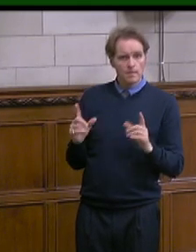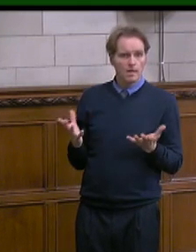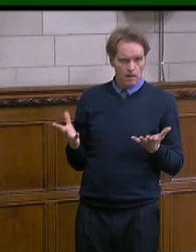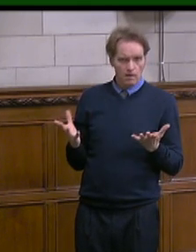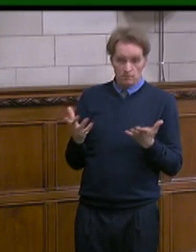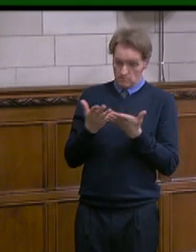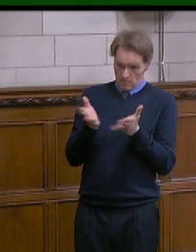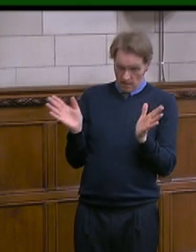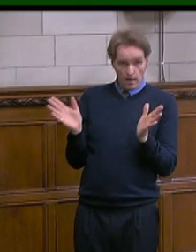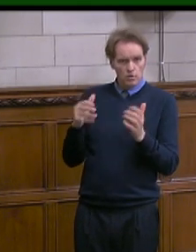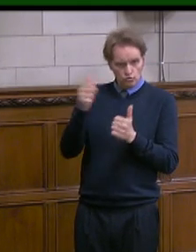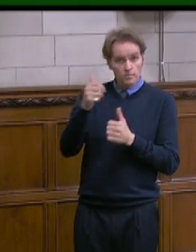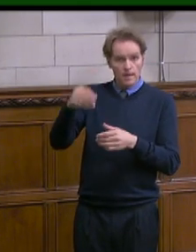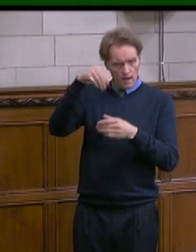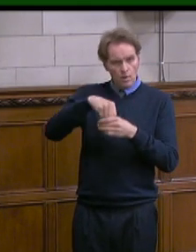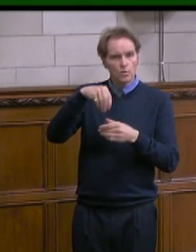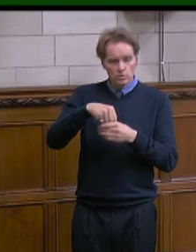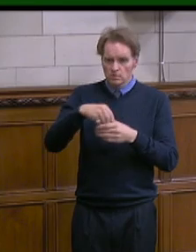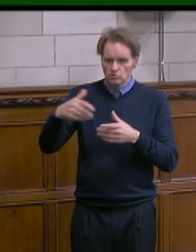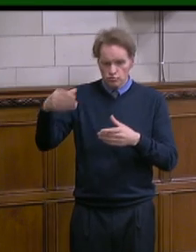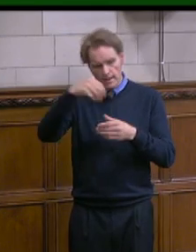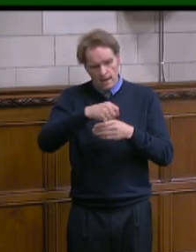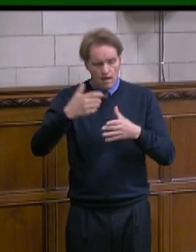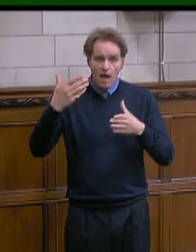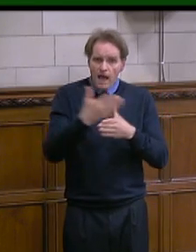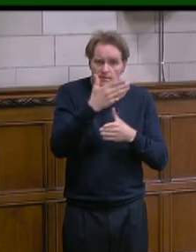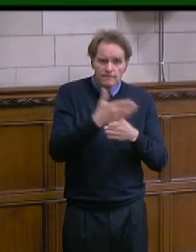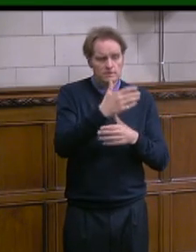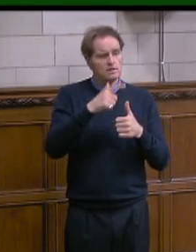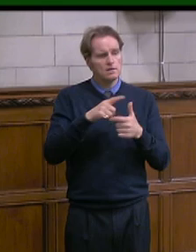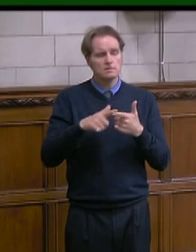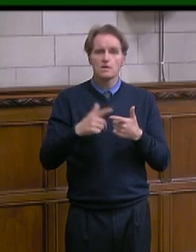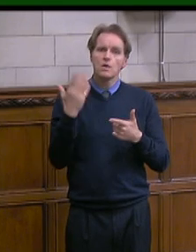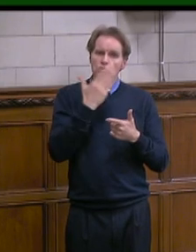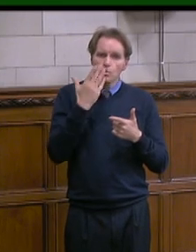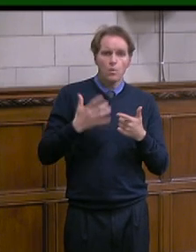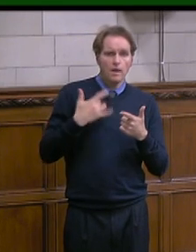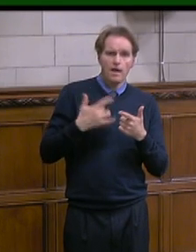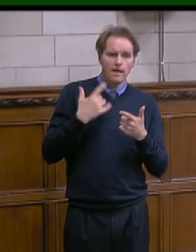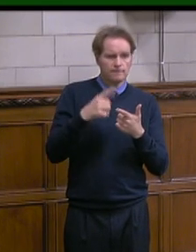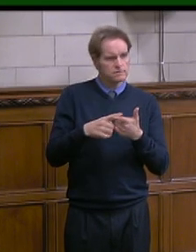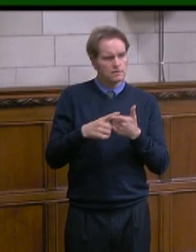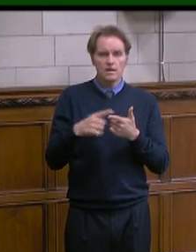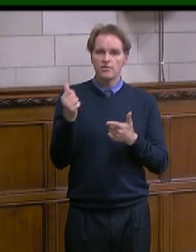included in activities and school life, and to just have some fun, like Wayne and his